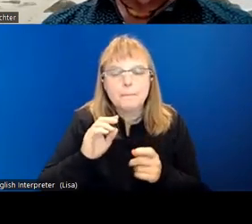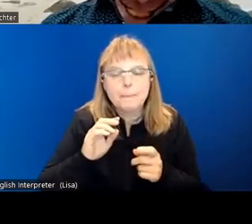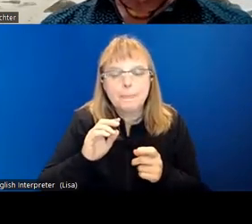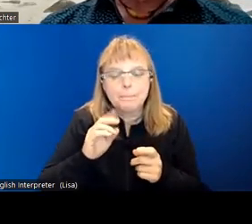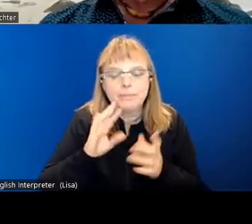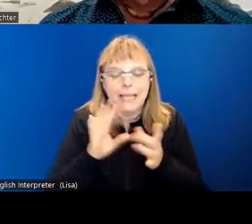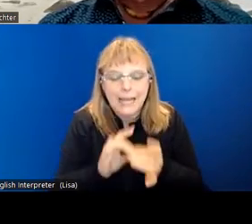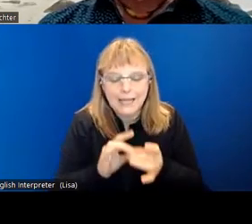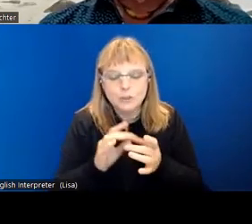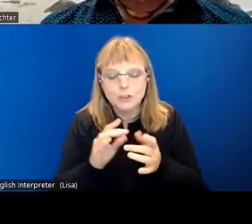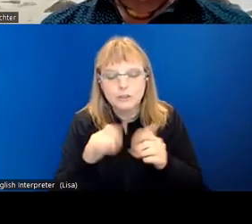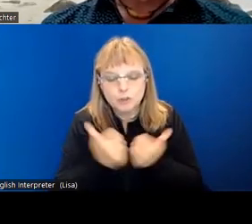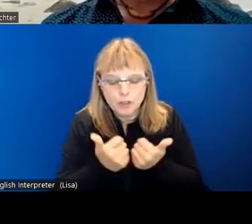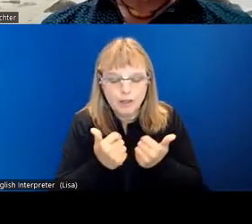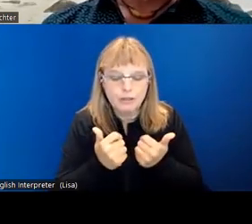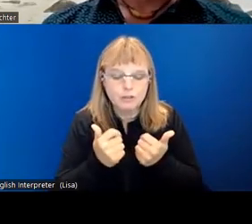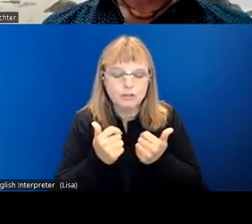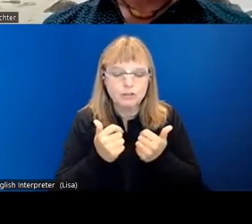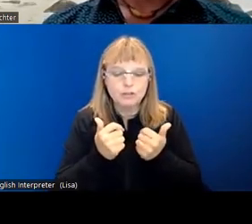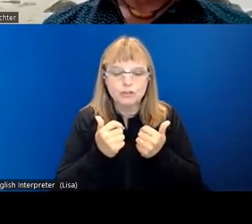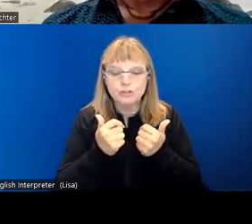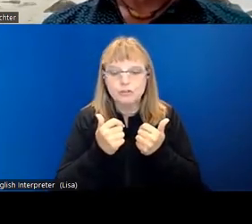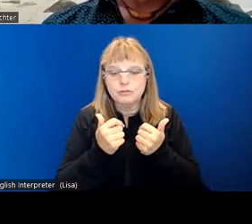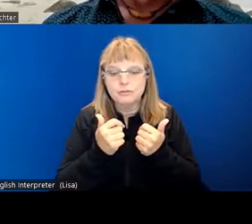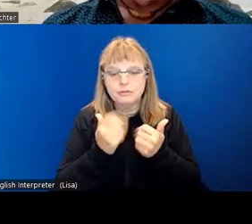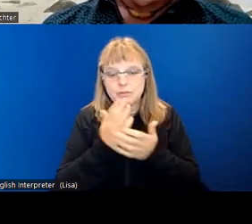and it's some perseverance.